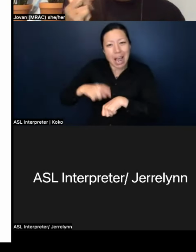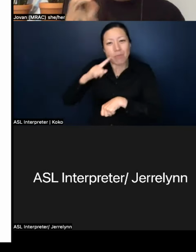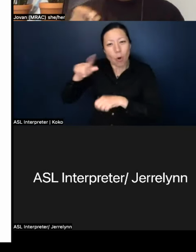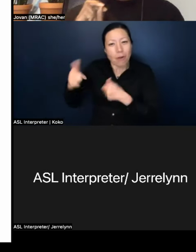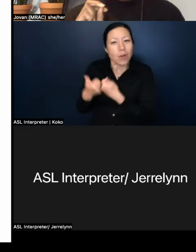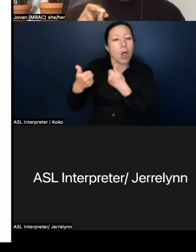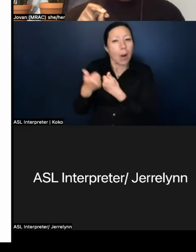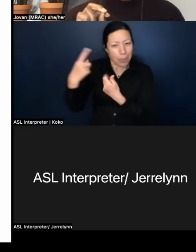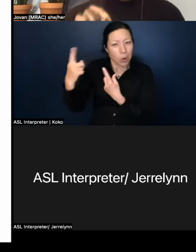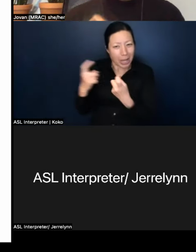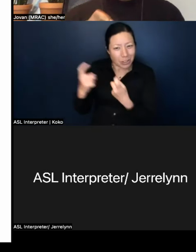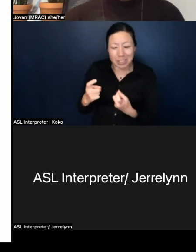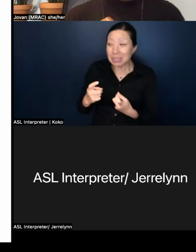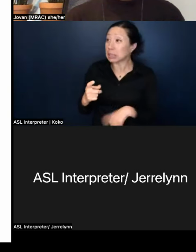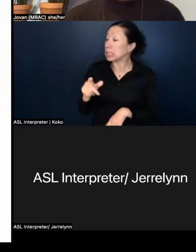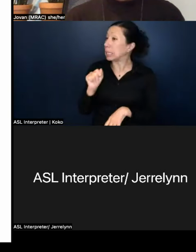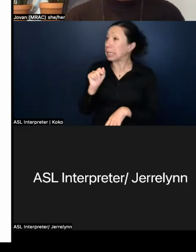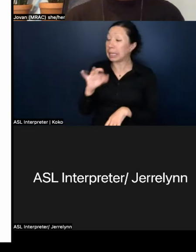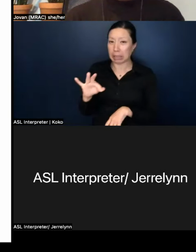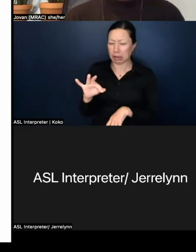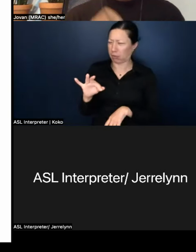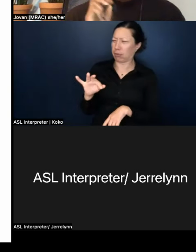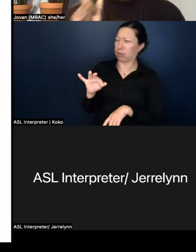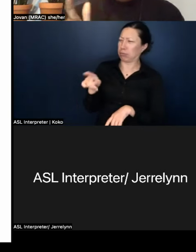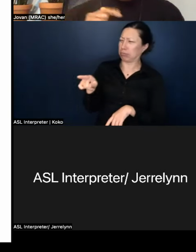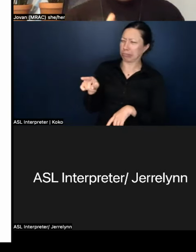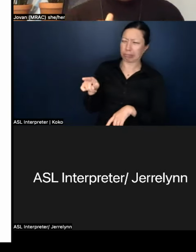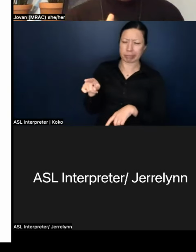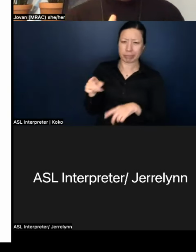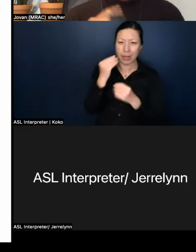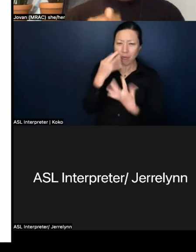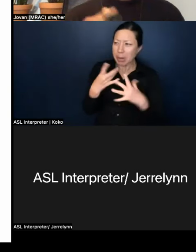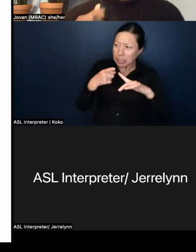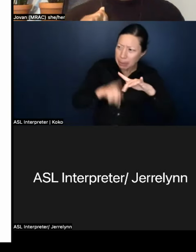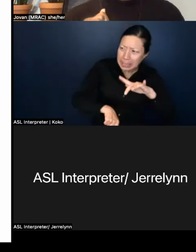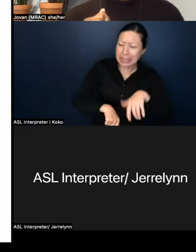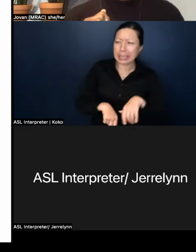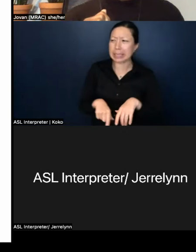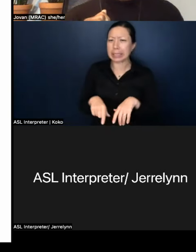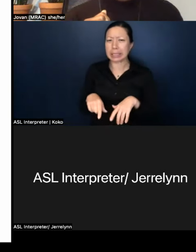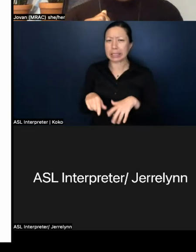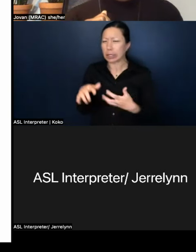we're actually not sure if this person is really eligible, we will have the time to follow up with individuals,